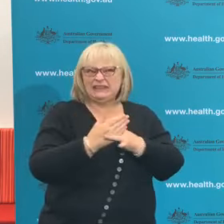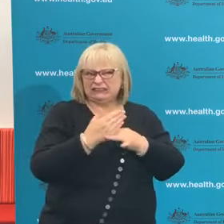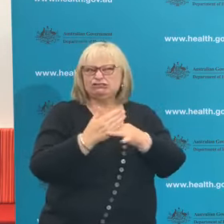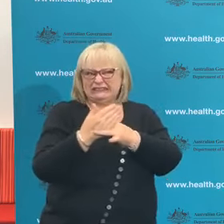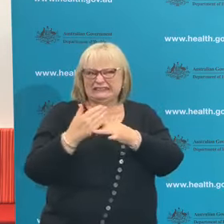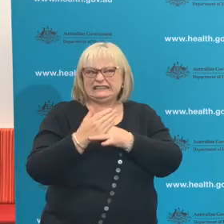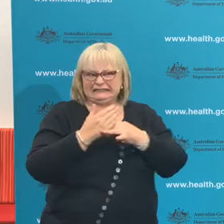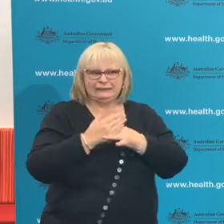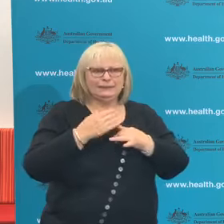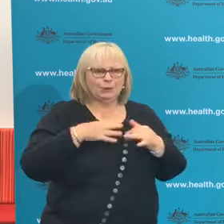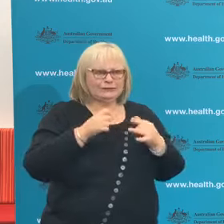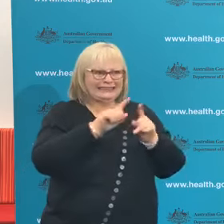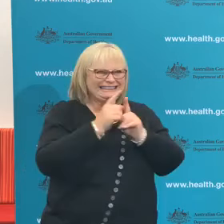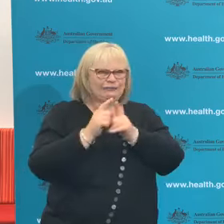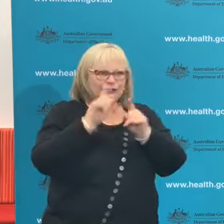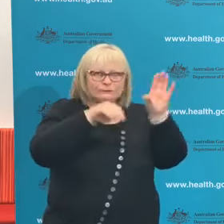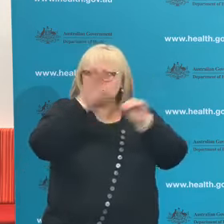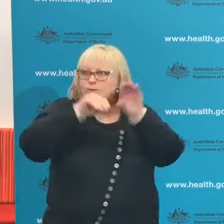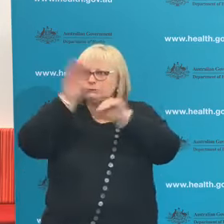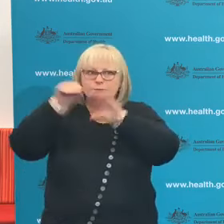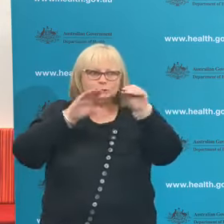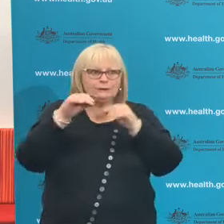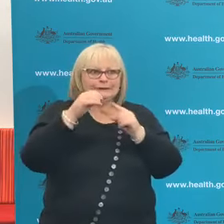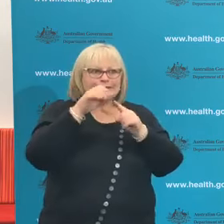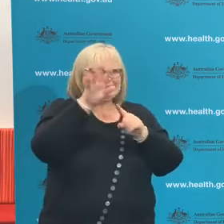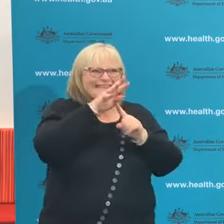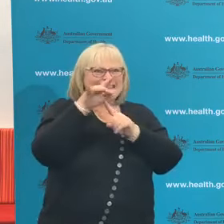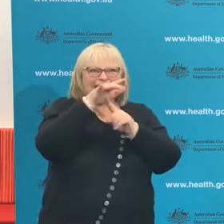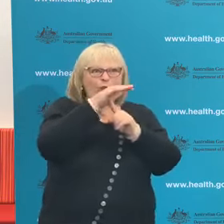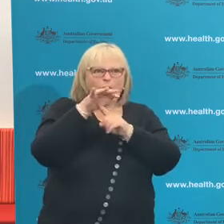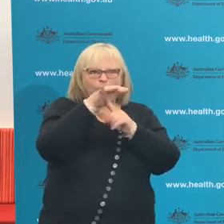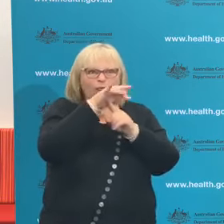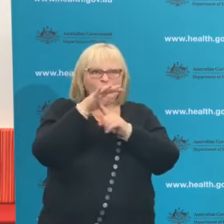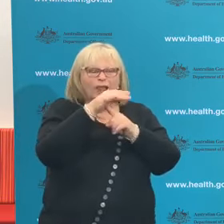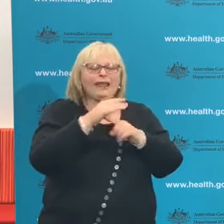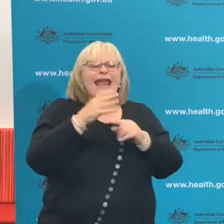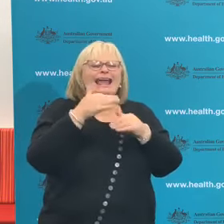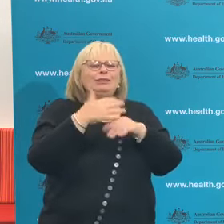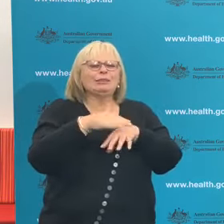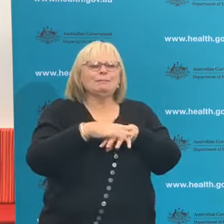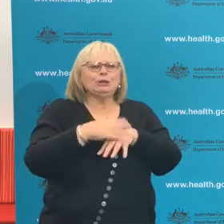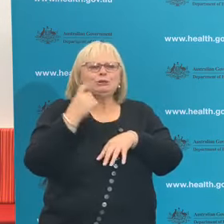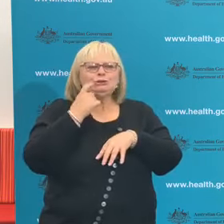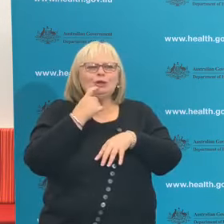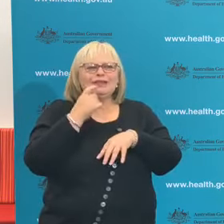signals of the Bluetooth and the reduction in the Bluetooth strength which also affects the accuracy.